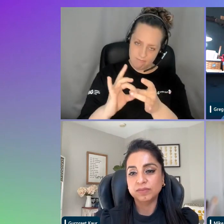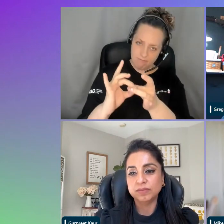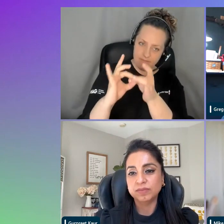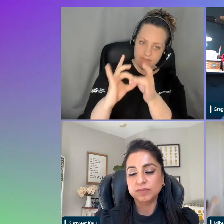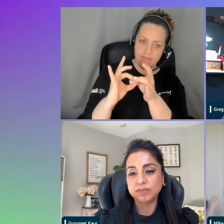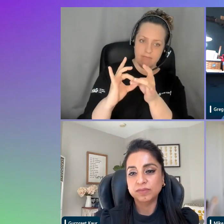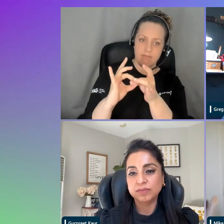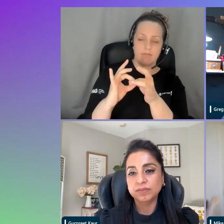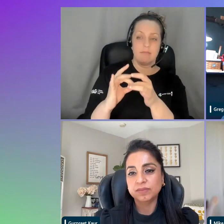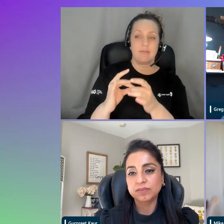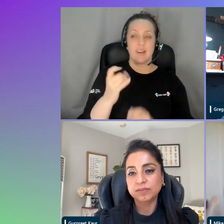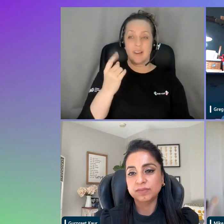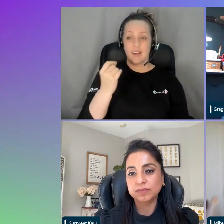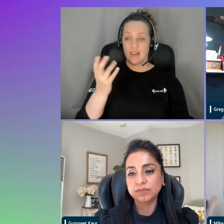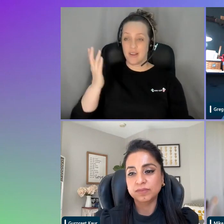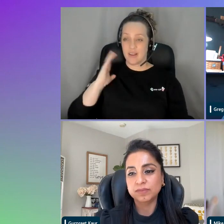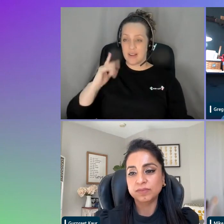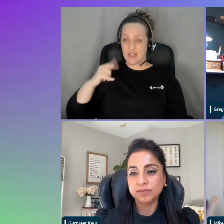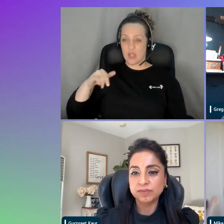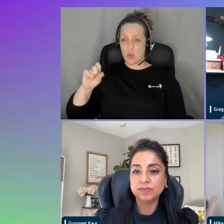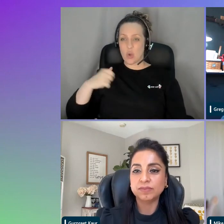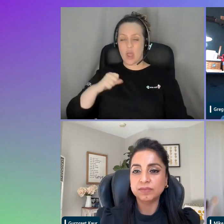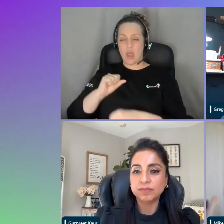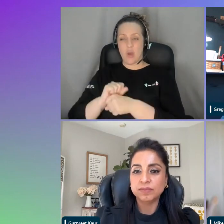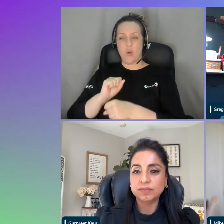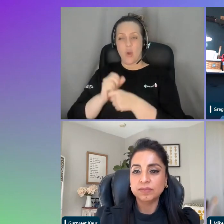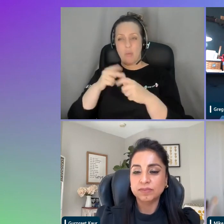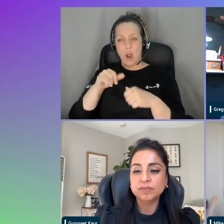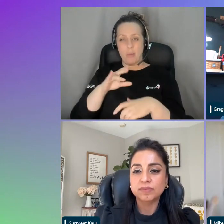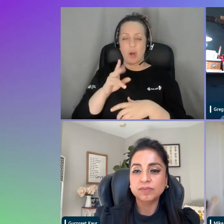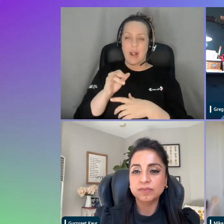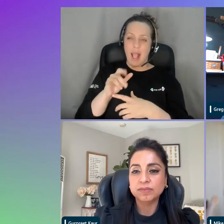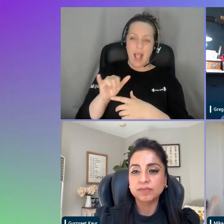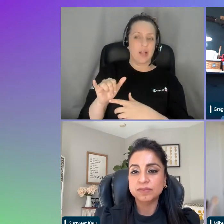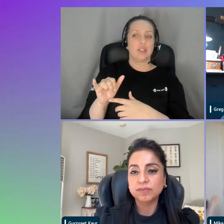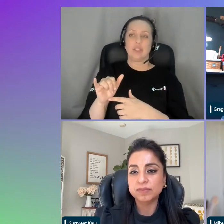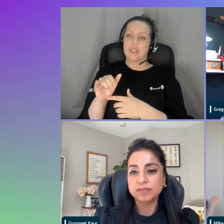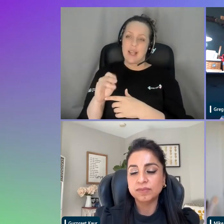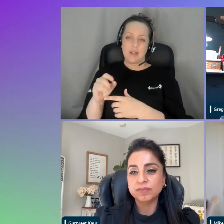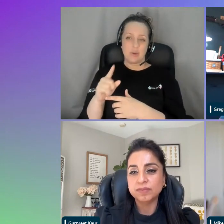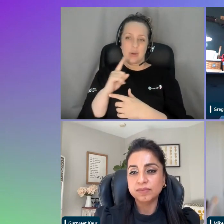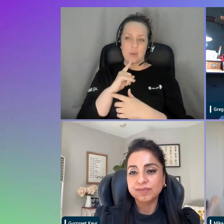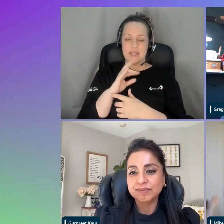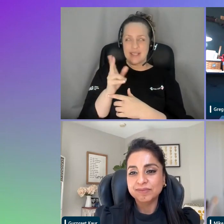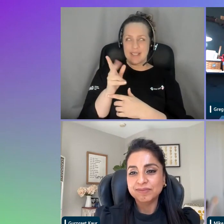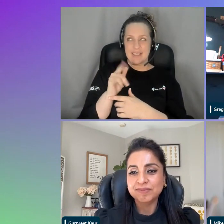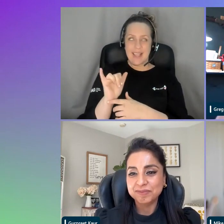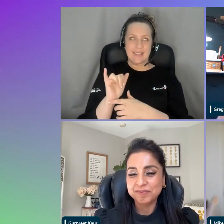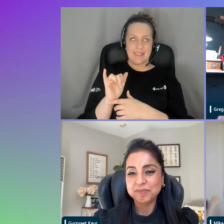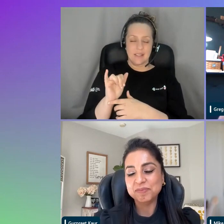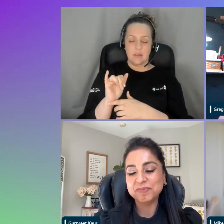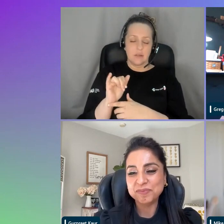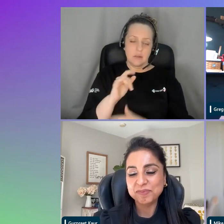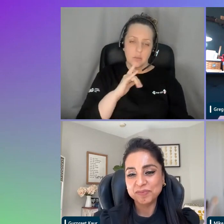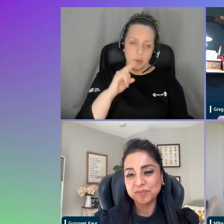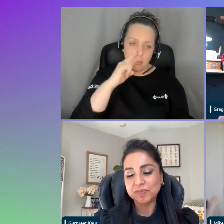um, I worked in Property Casualty Financial, you know, very sexy, exciting industry. Not really, but, you know, in,